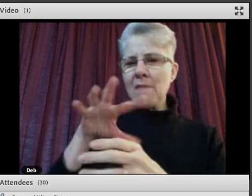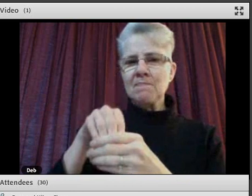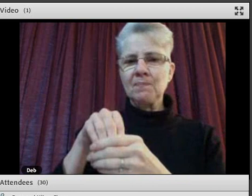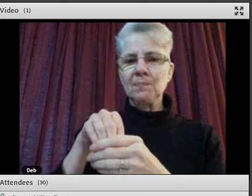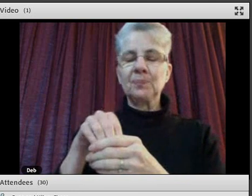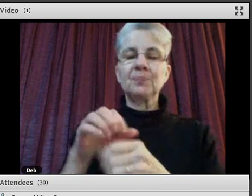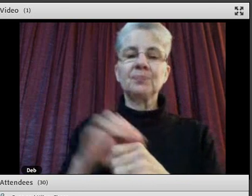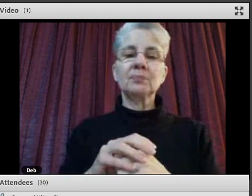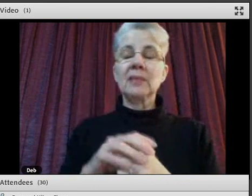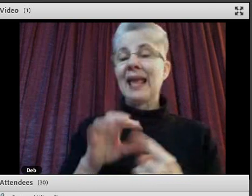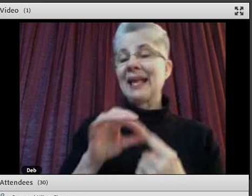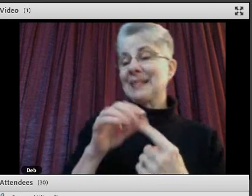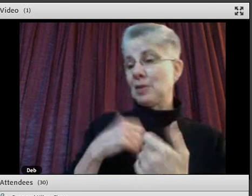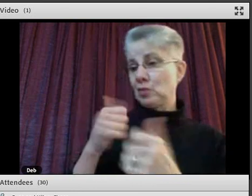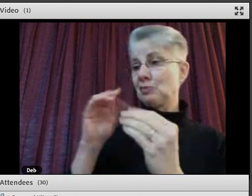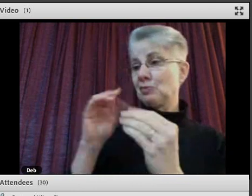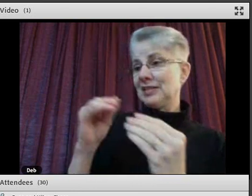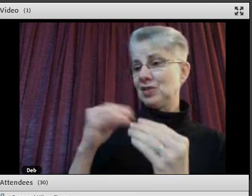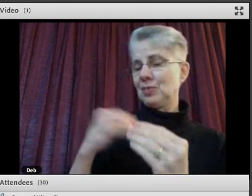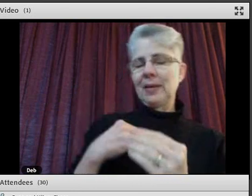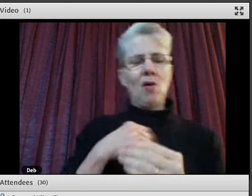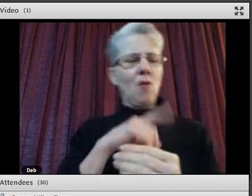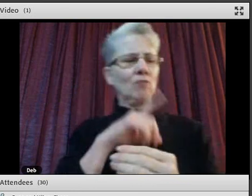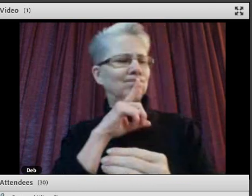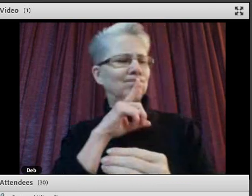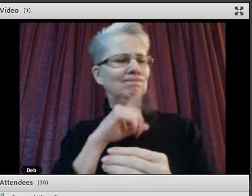You tried to teach me Music one time, and it didn't go well.